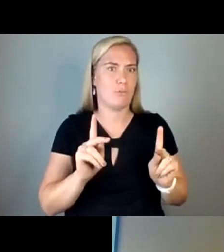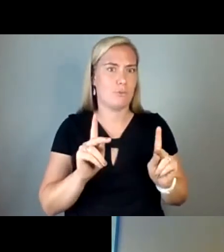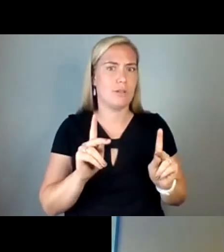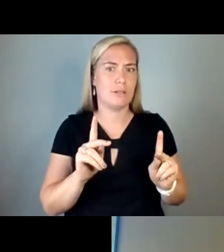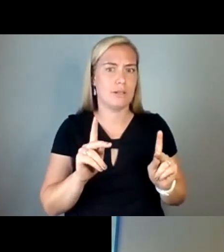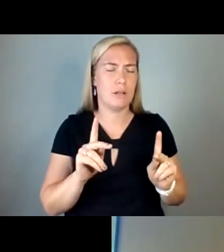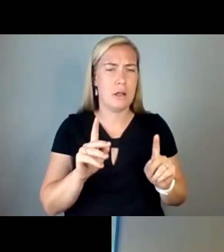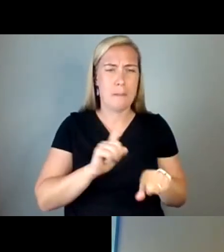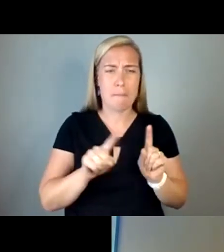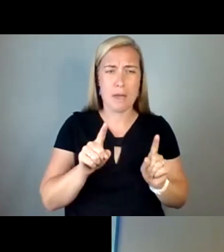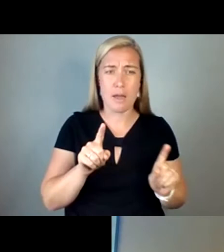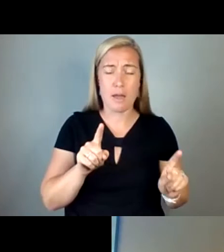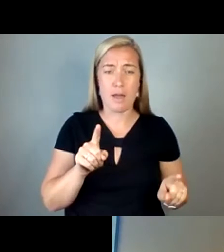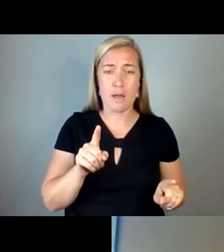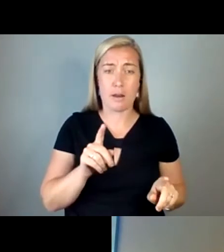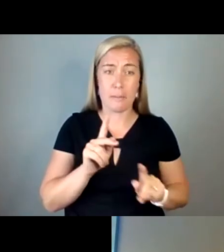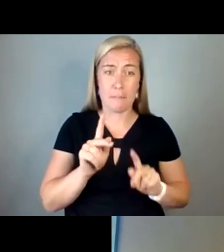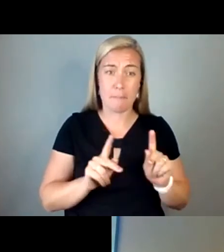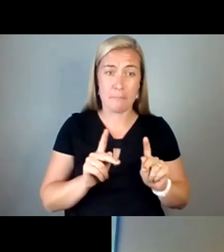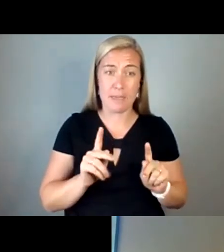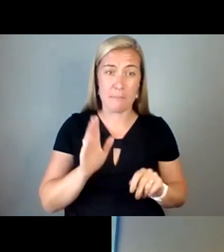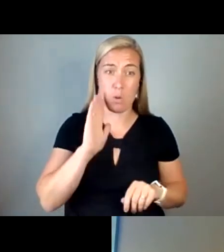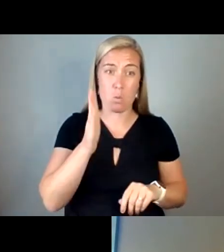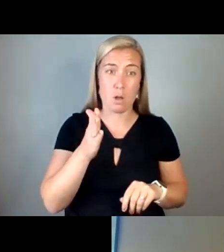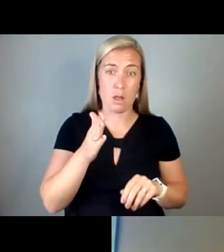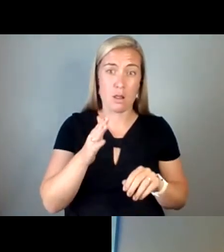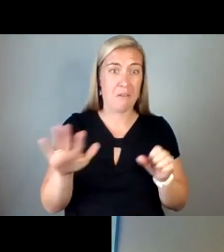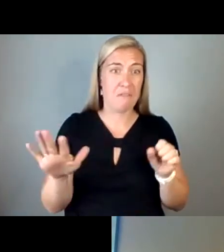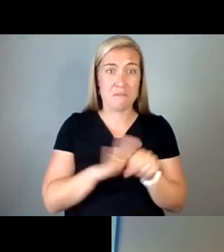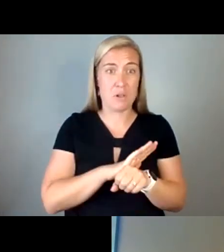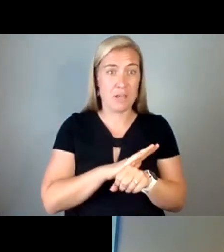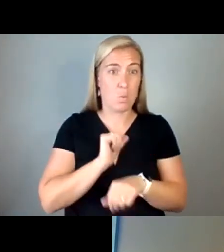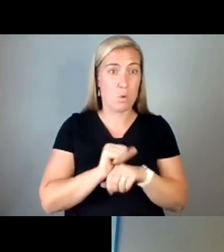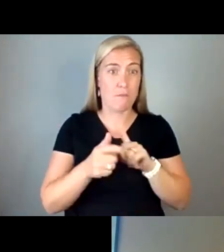intended for people to go fully remote and, never interact within the University